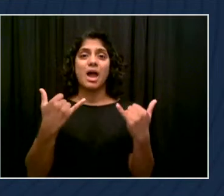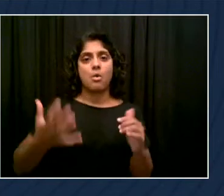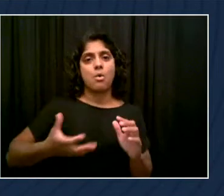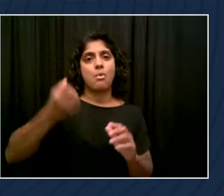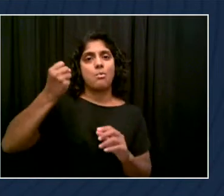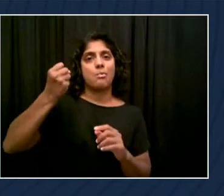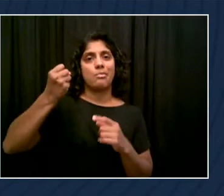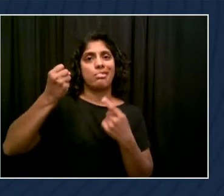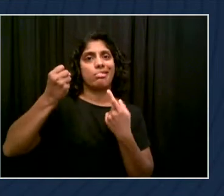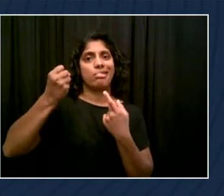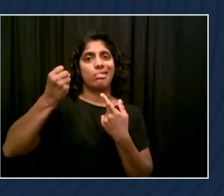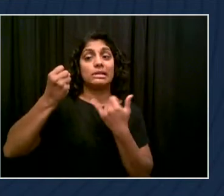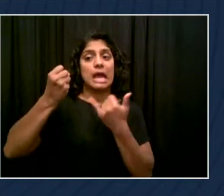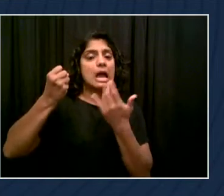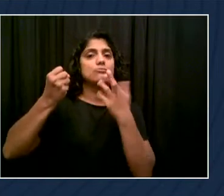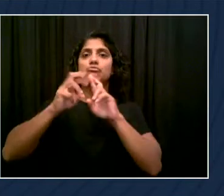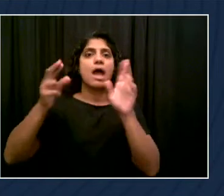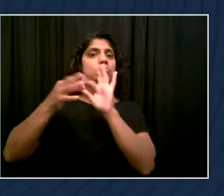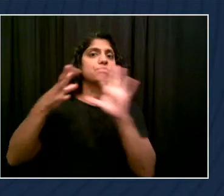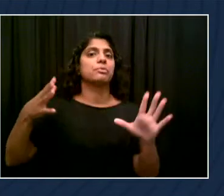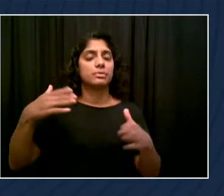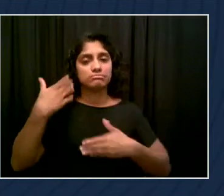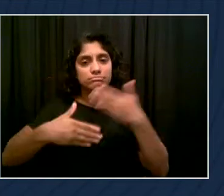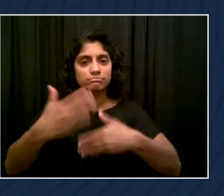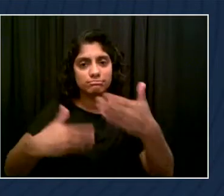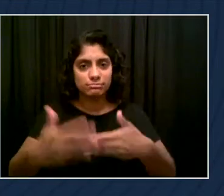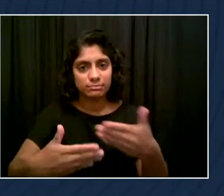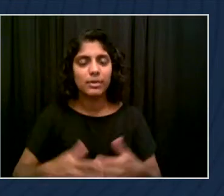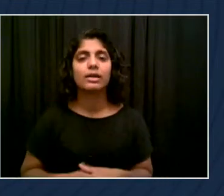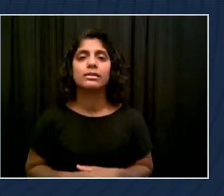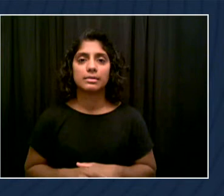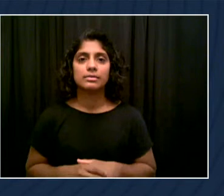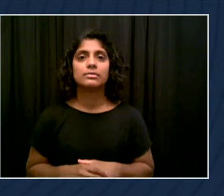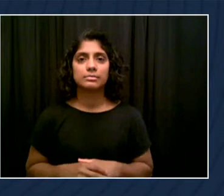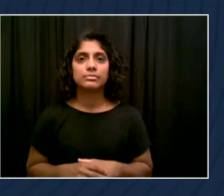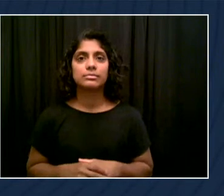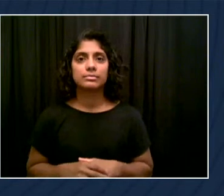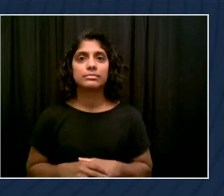I THINK THE GOVERNOR FOR LEADING ON THAT FRONT. AS YOU POINTED OUT IT'S TIME FOR US TO MOVE